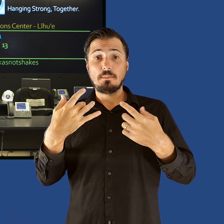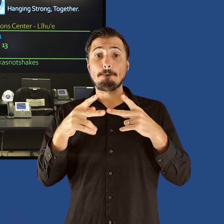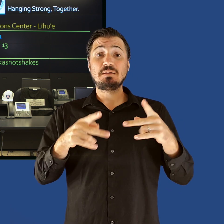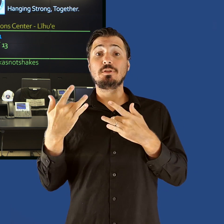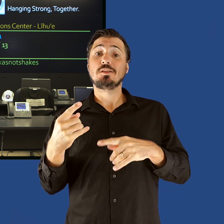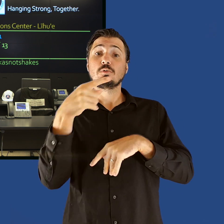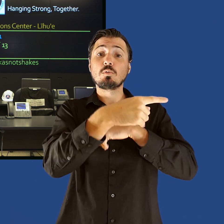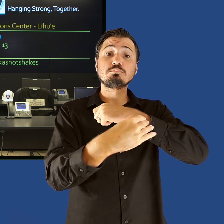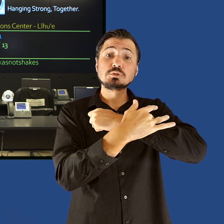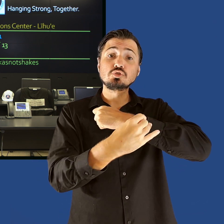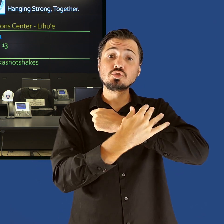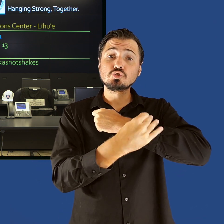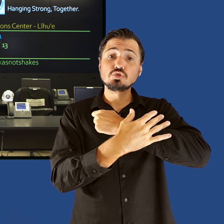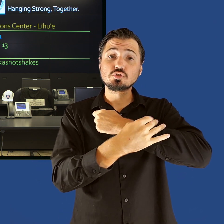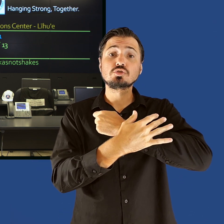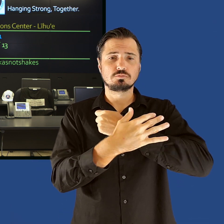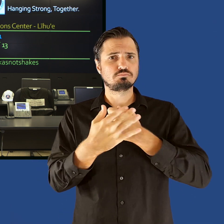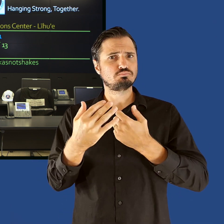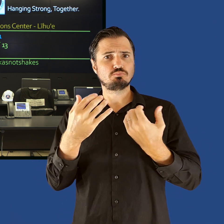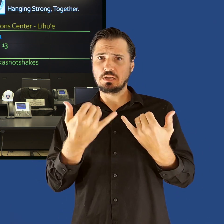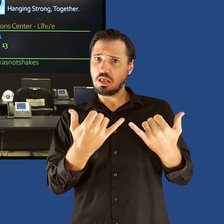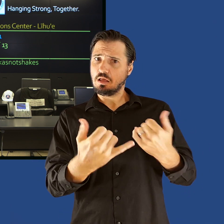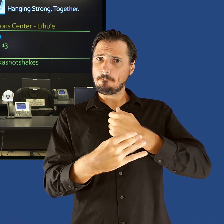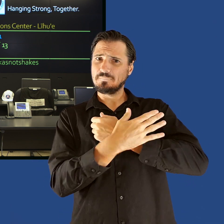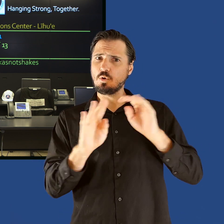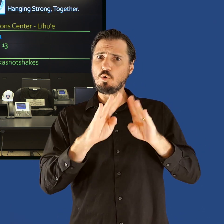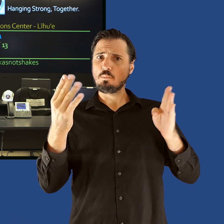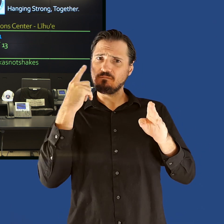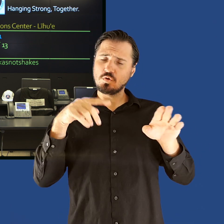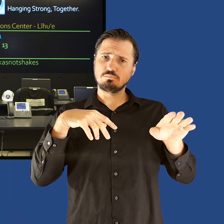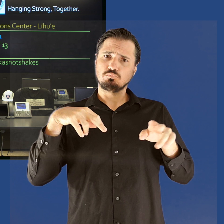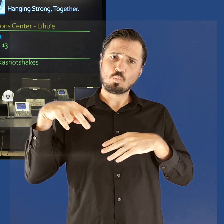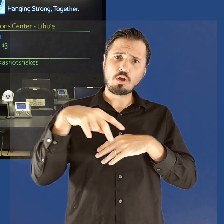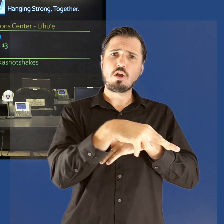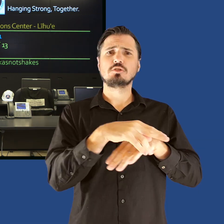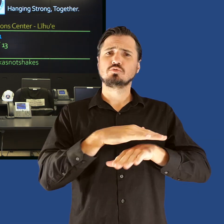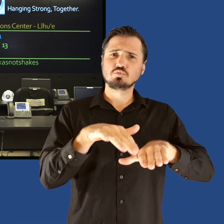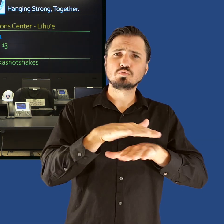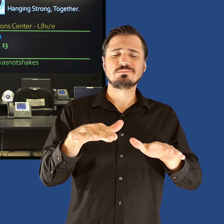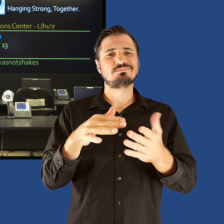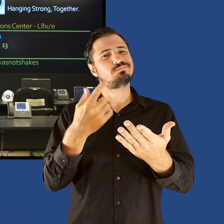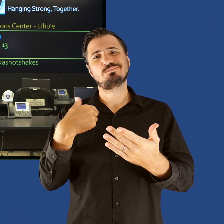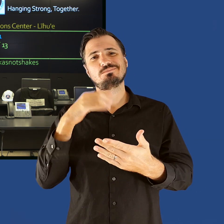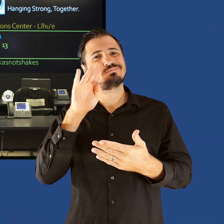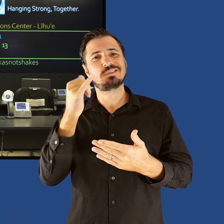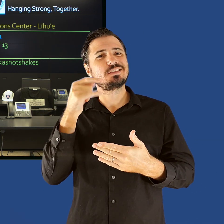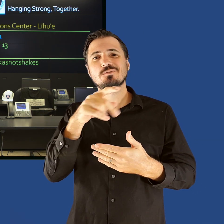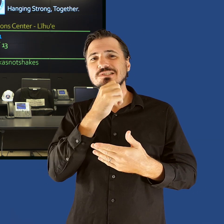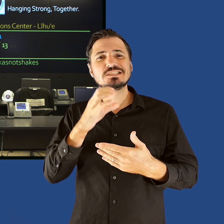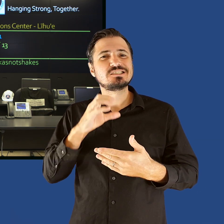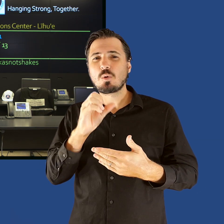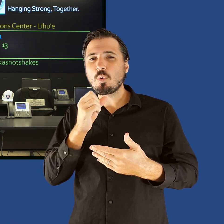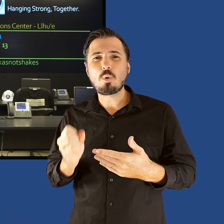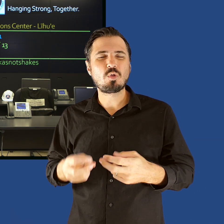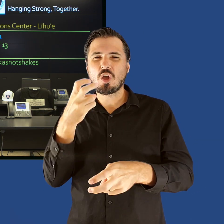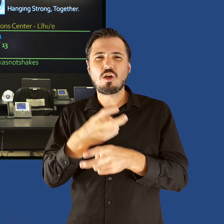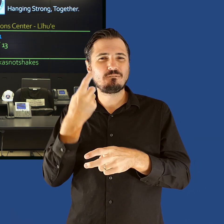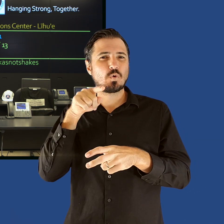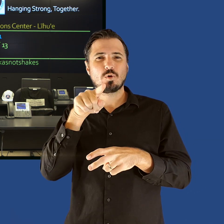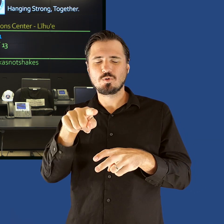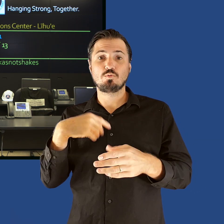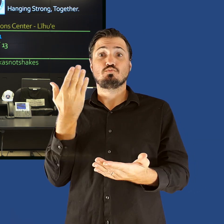While beaches are open for exercise, such as swimming or walking, we realize that continuous exercise is not possible for our kupuna or disabled individuals,